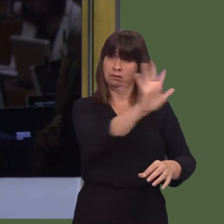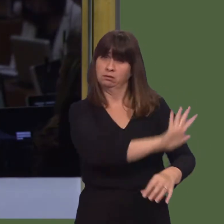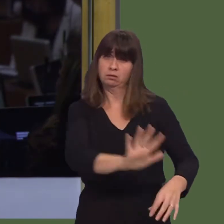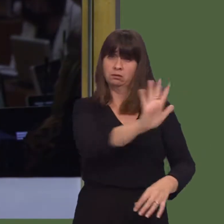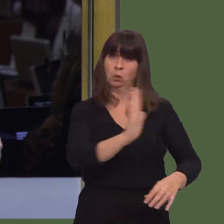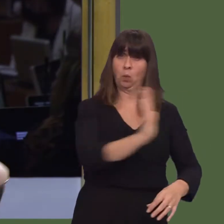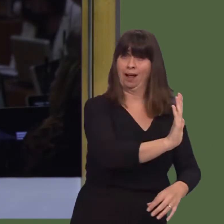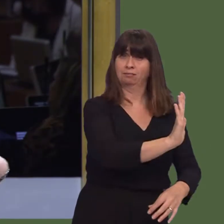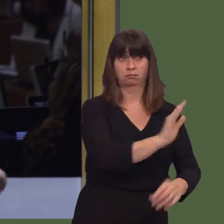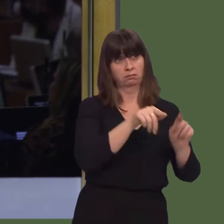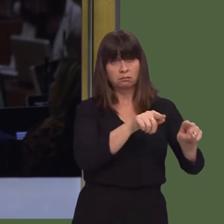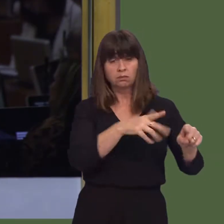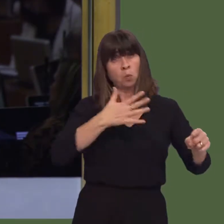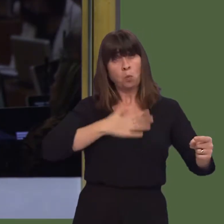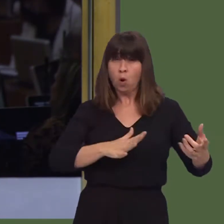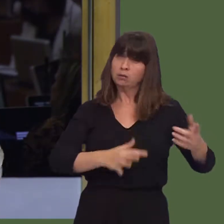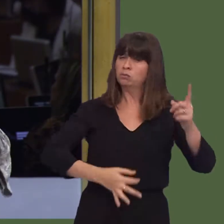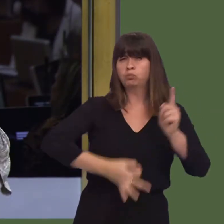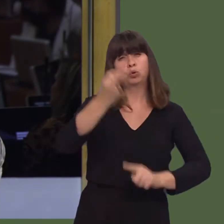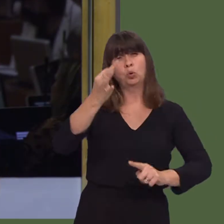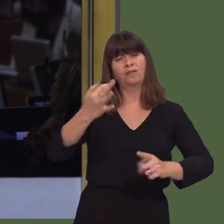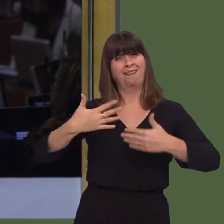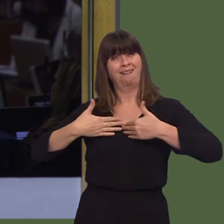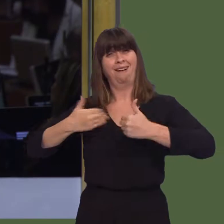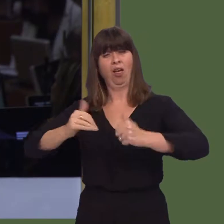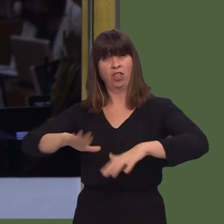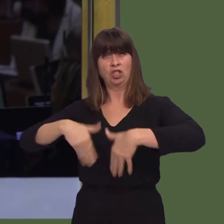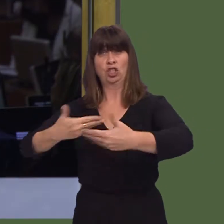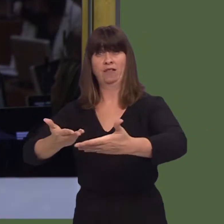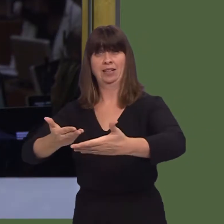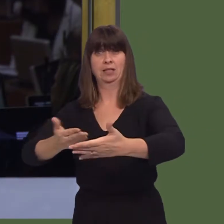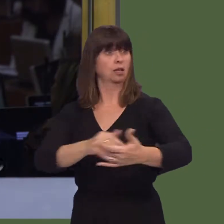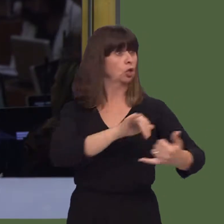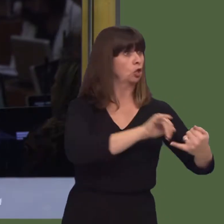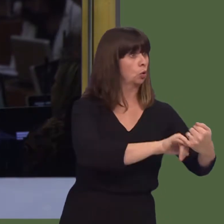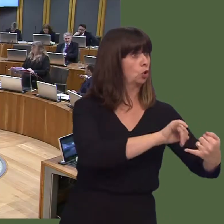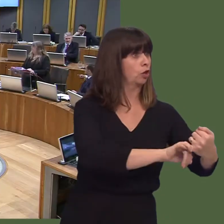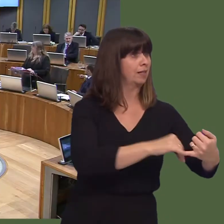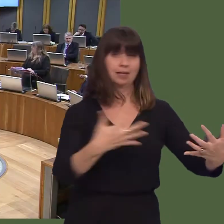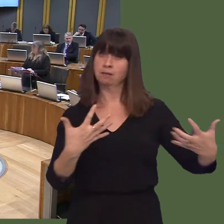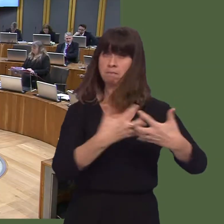change towards that seamless service, which we have all been talking about as the right way to proceed for many years now?